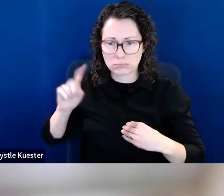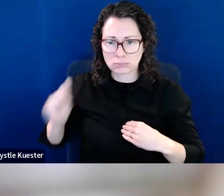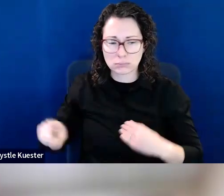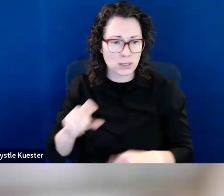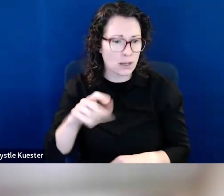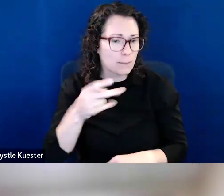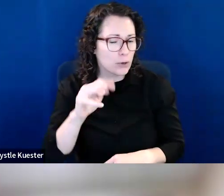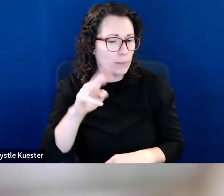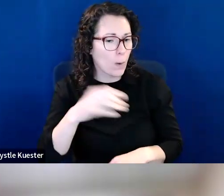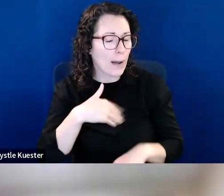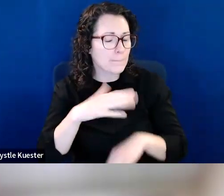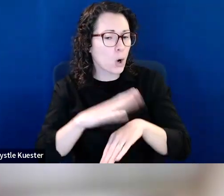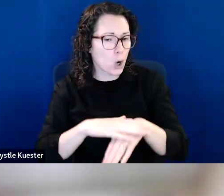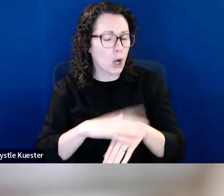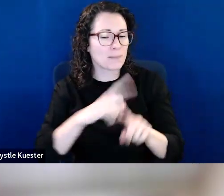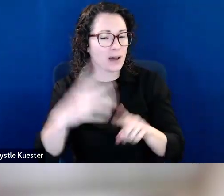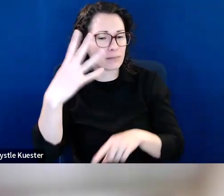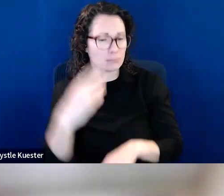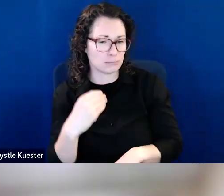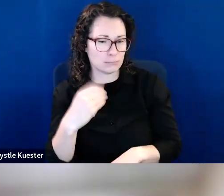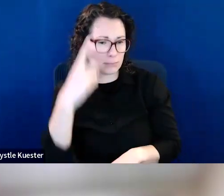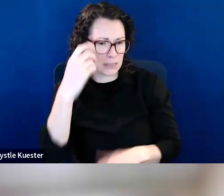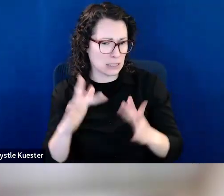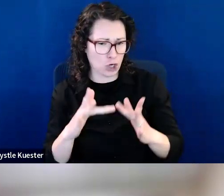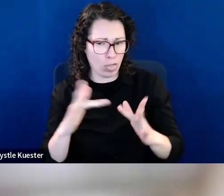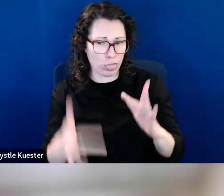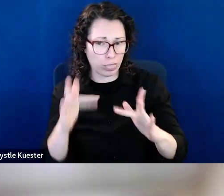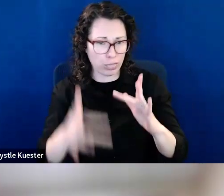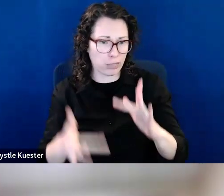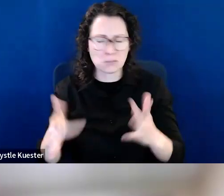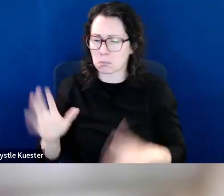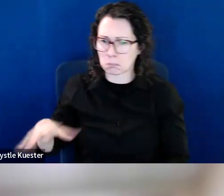I am on. I took off my camera just because Yeah, no, no, no problem. As long as as